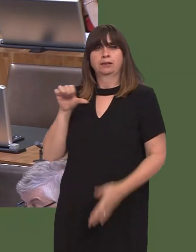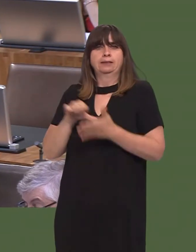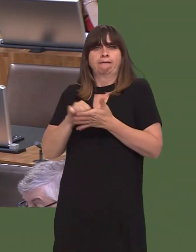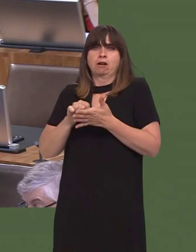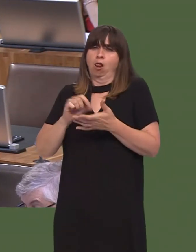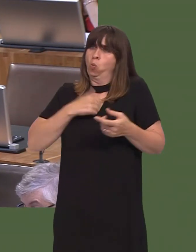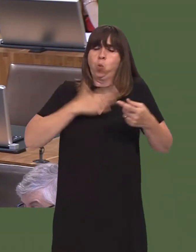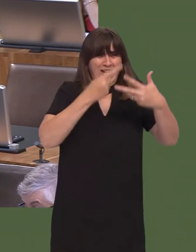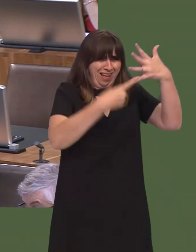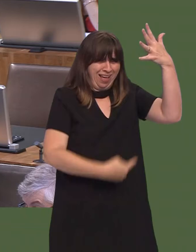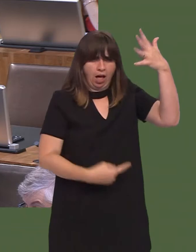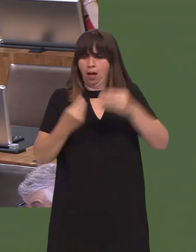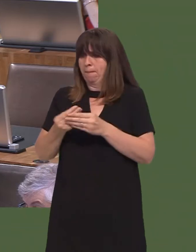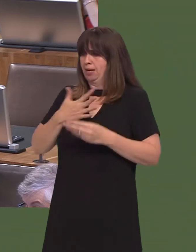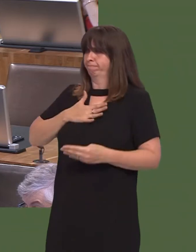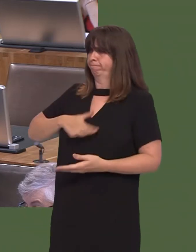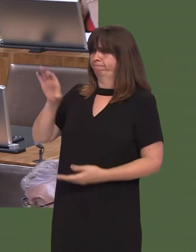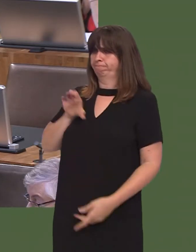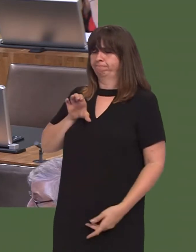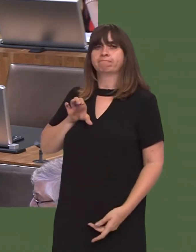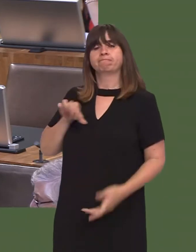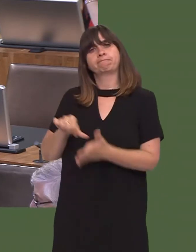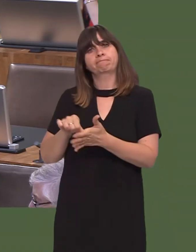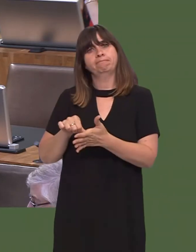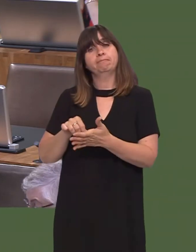to over the last few years. That said, of course, there have been already a number of